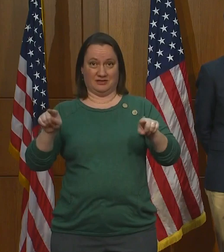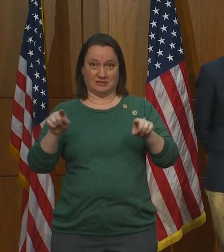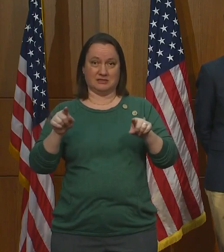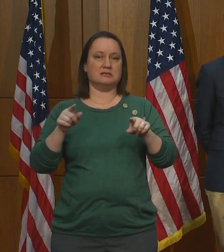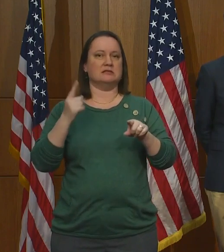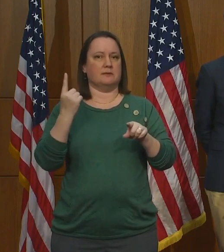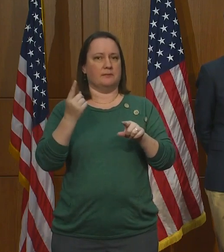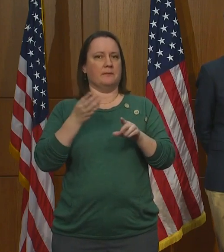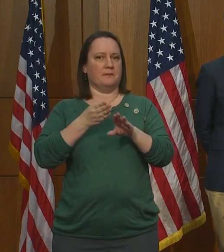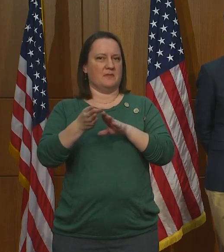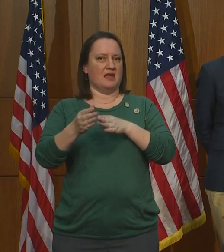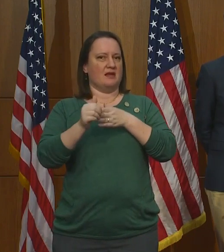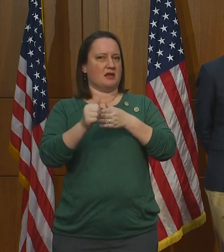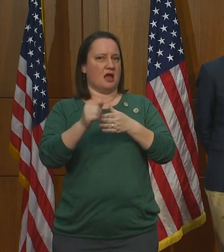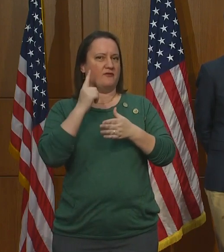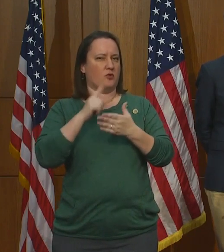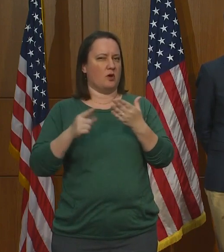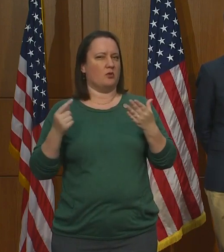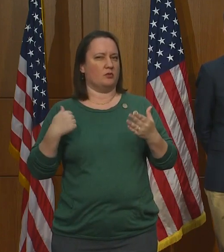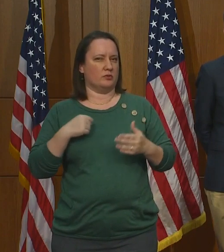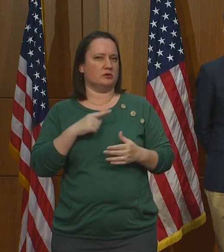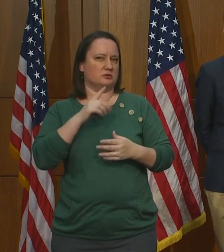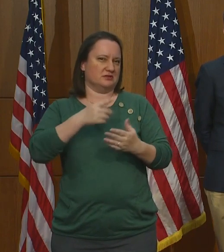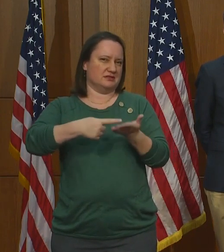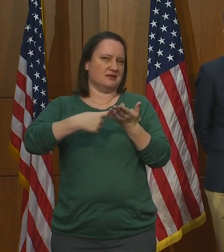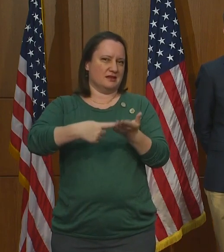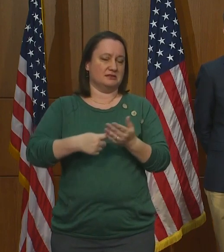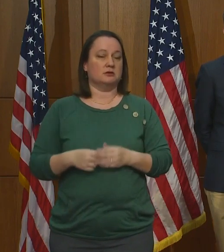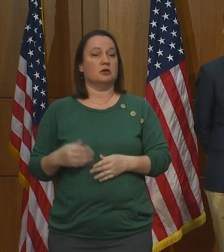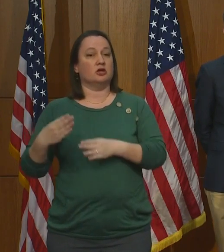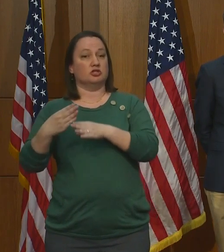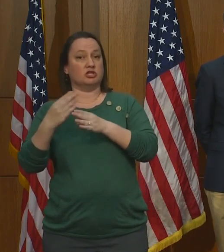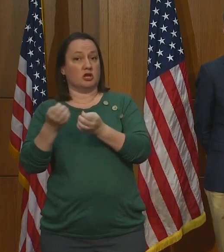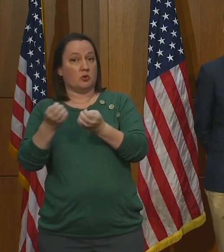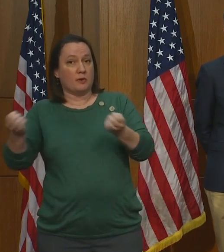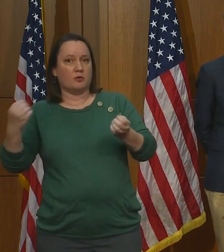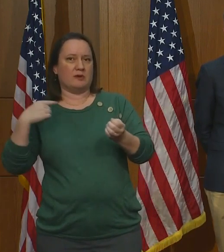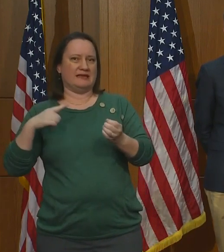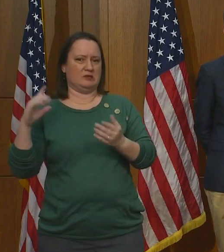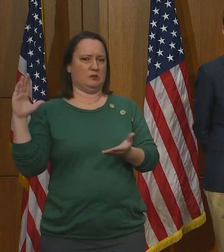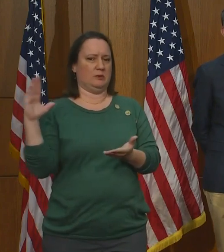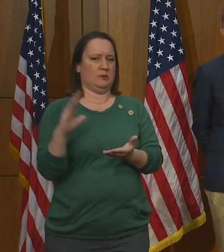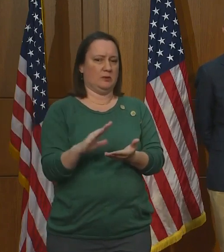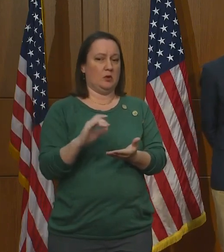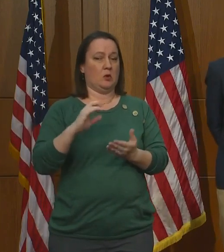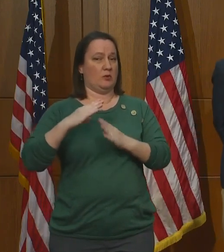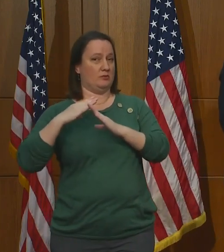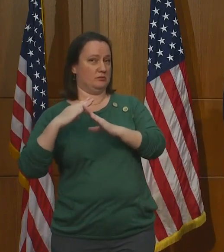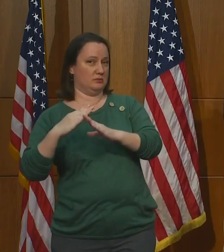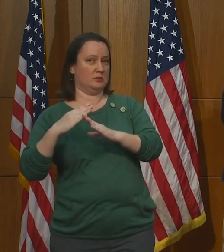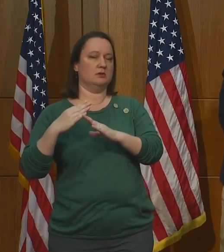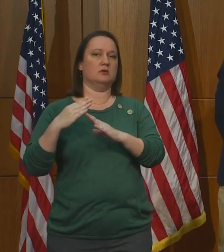SO THAT'S KIND OF A GUIDING POST FOR WHAT WE'RE GONNA TALK ABOUT ALSO SHARED EQUIPMENT- WE